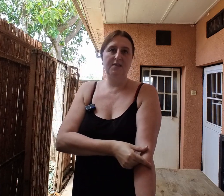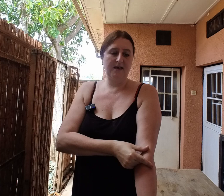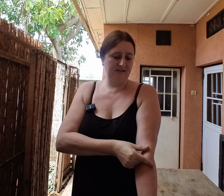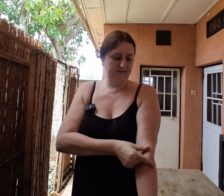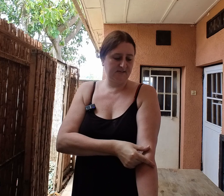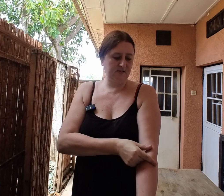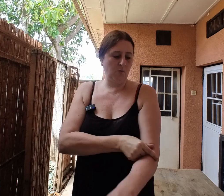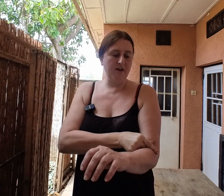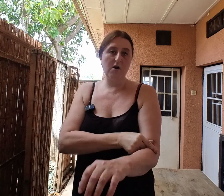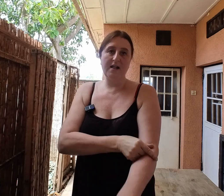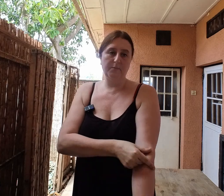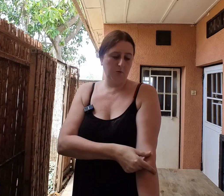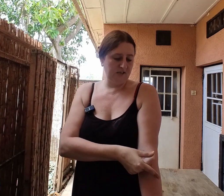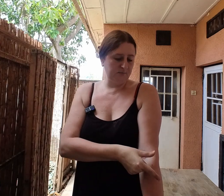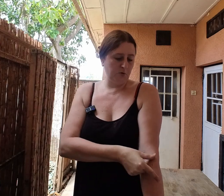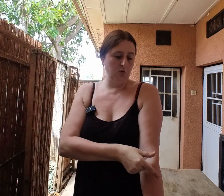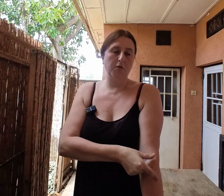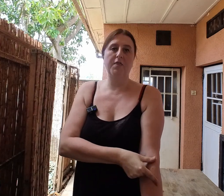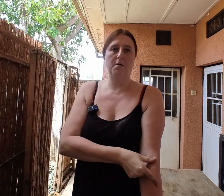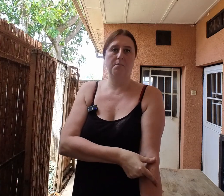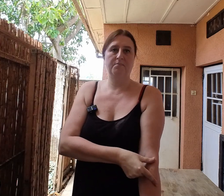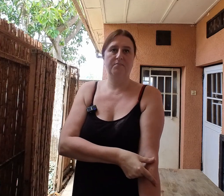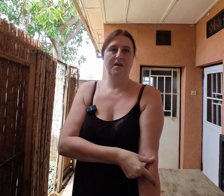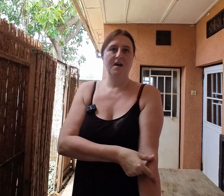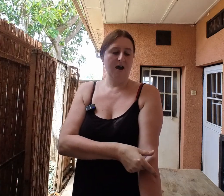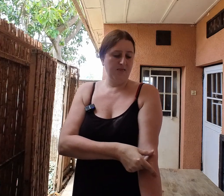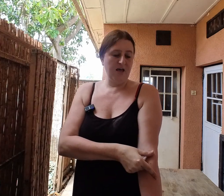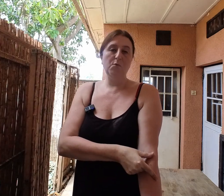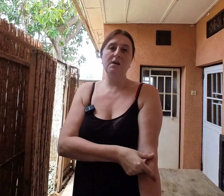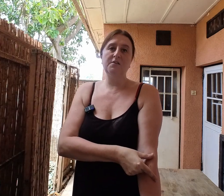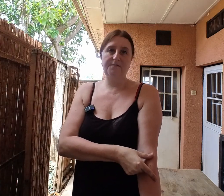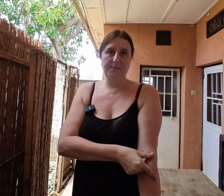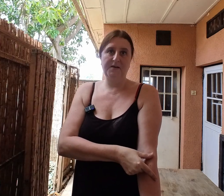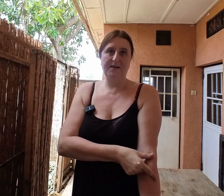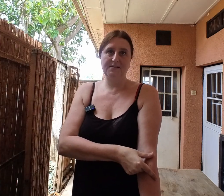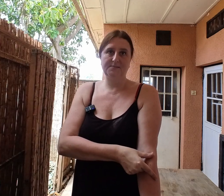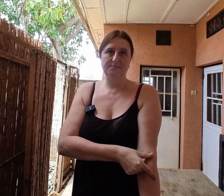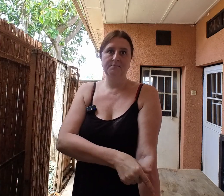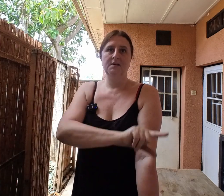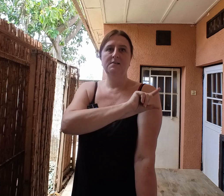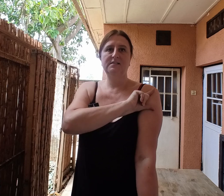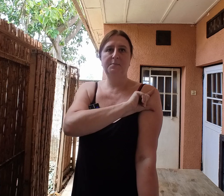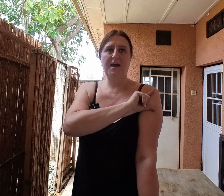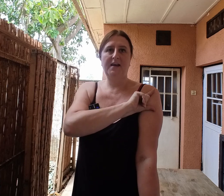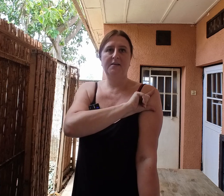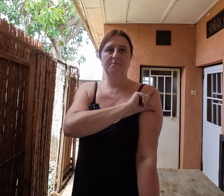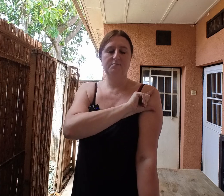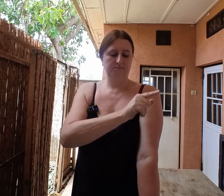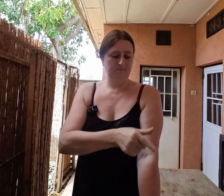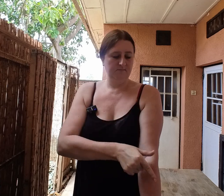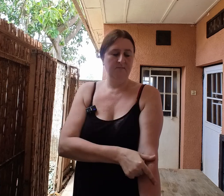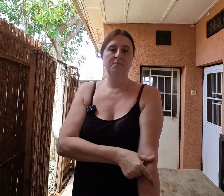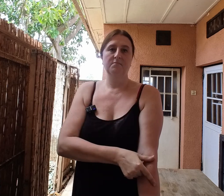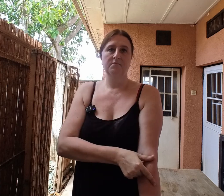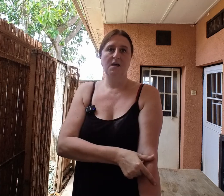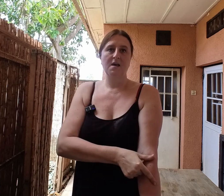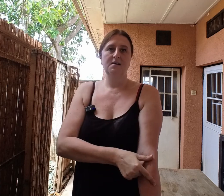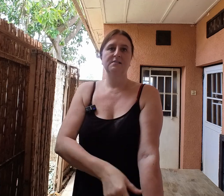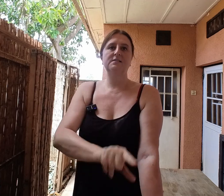like this. So, where your elbow is, put your thumb. Then we're going to flip it. Spain.